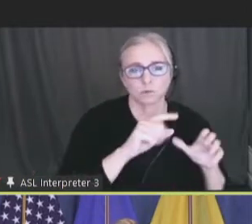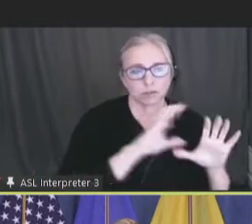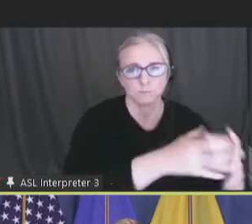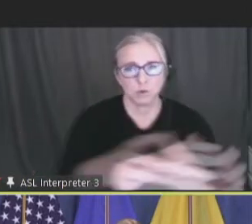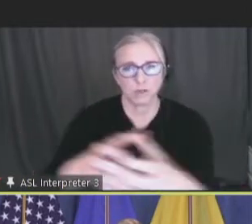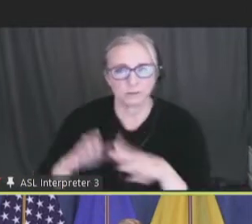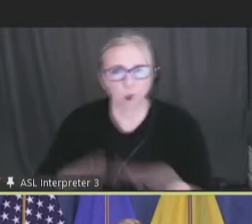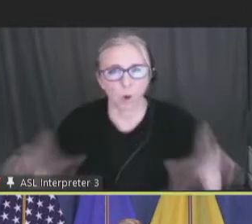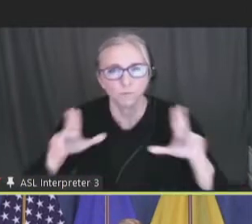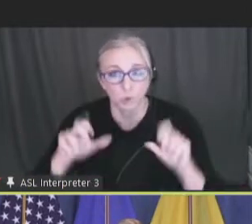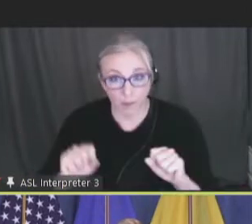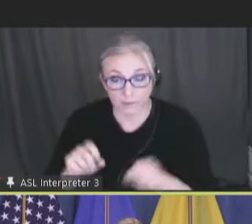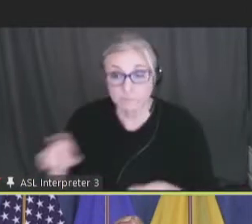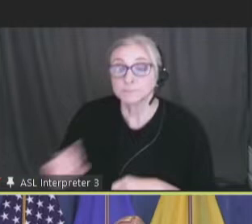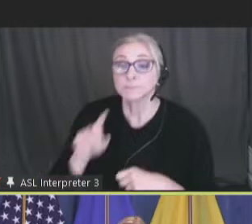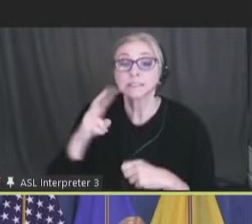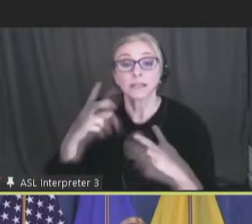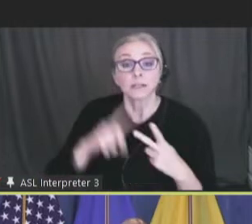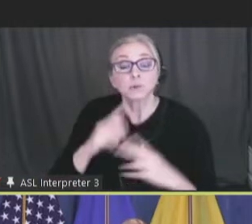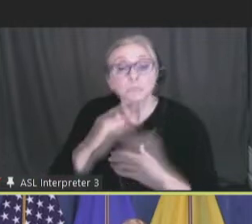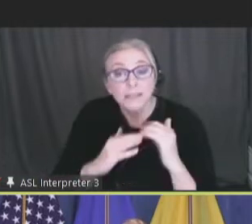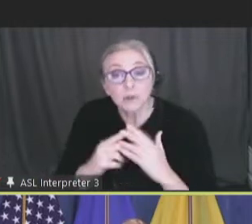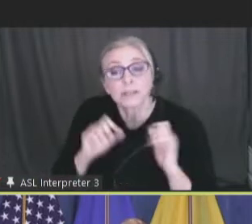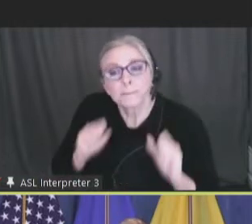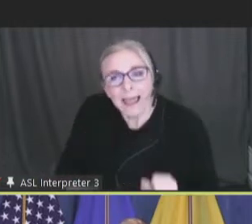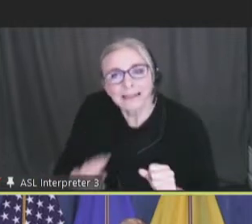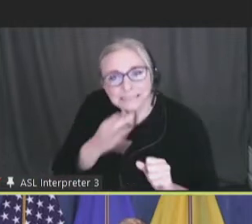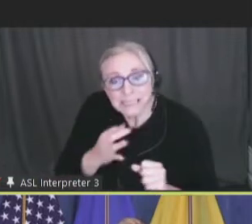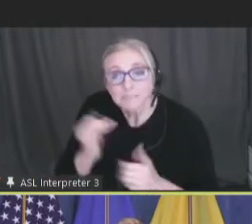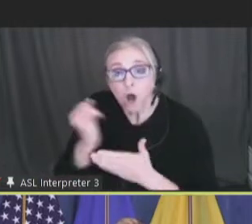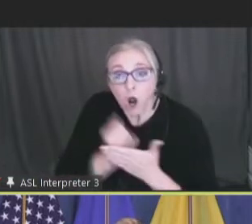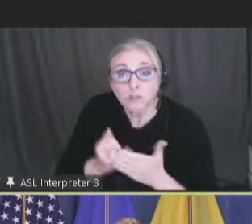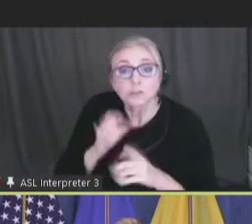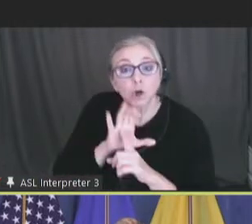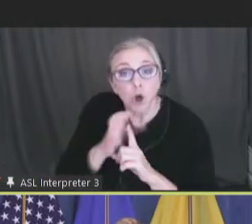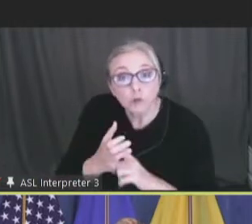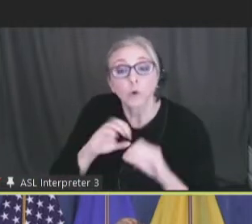The second was to build the capacity of arts and culture organizations through partnerships and